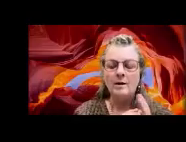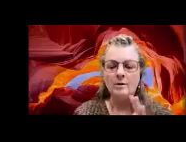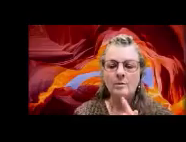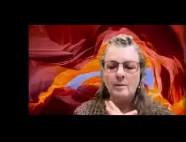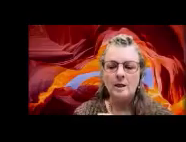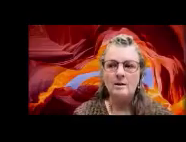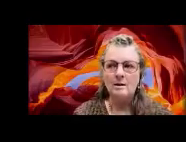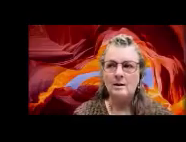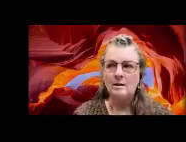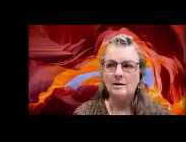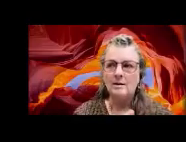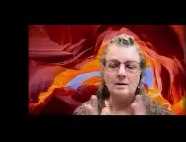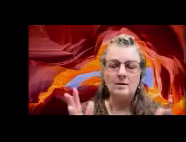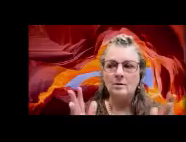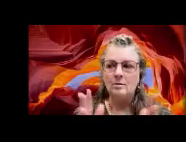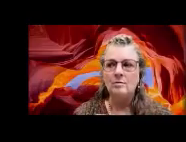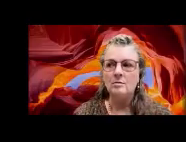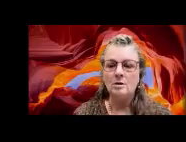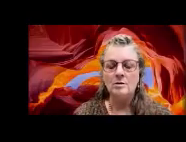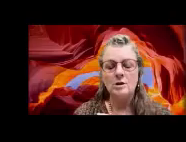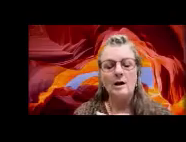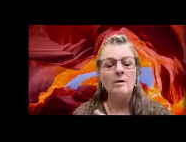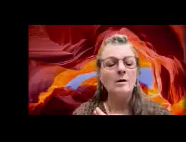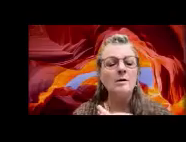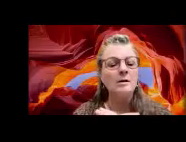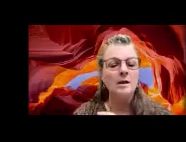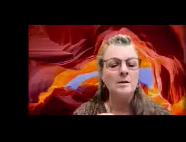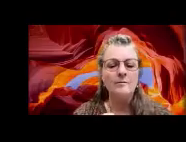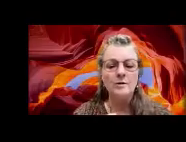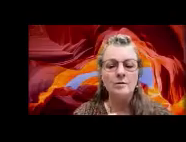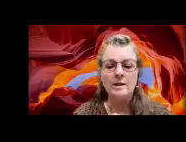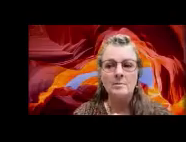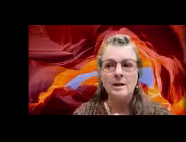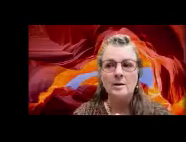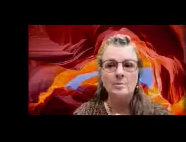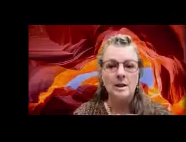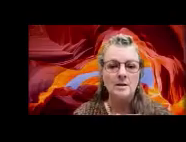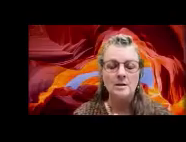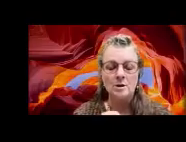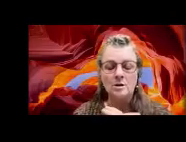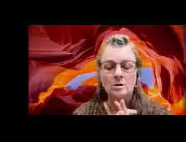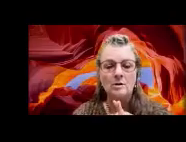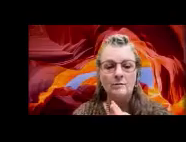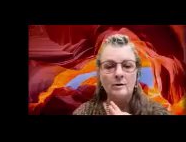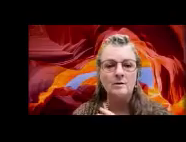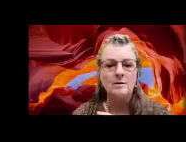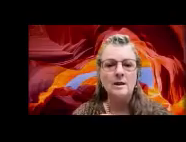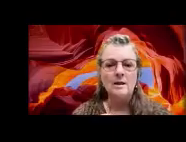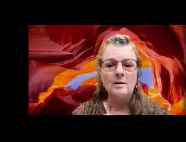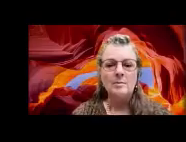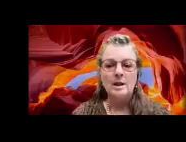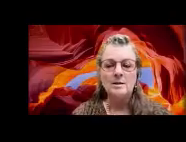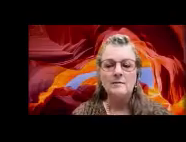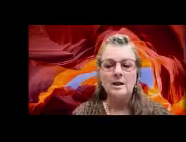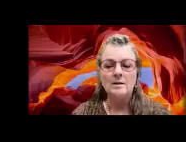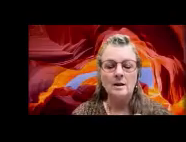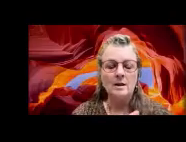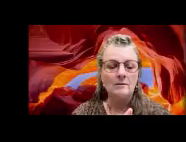other women I who don't shower except for twice a month, because it's just too difficult because of the executive